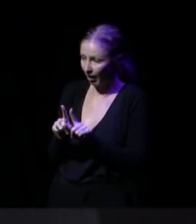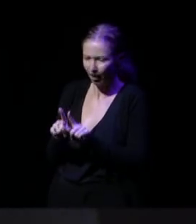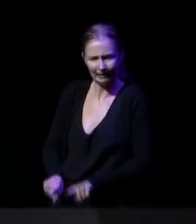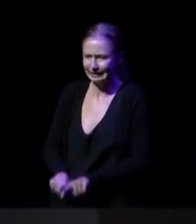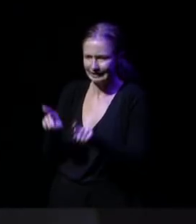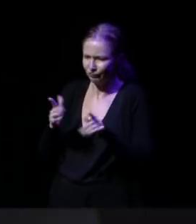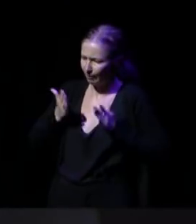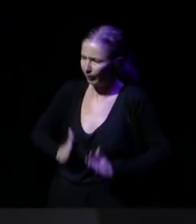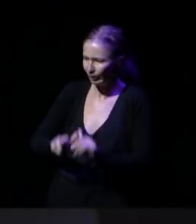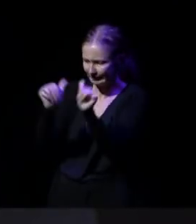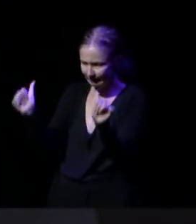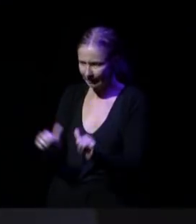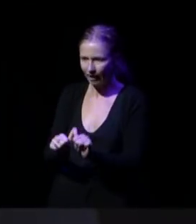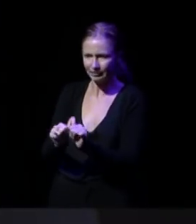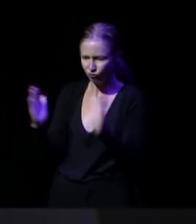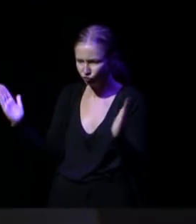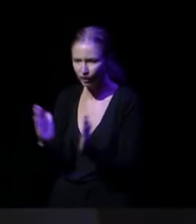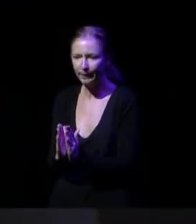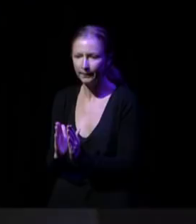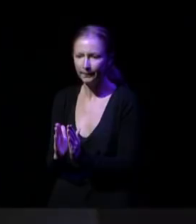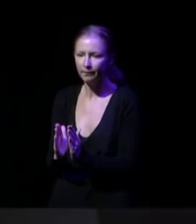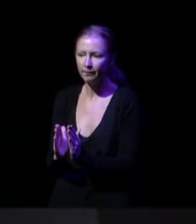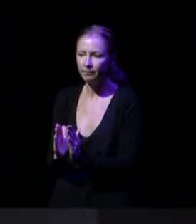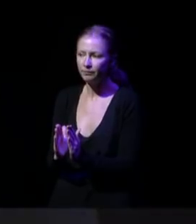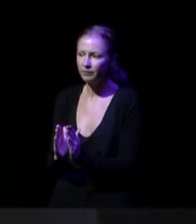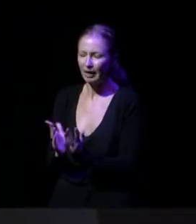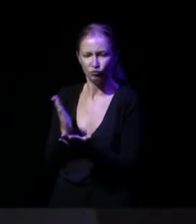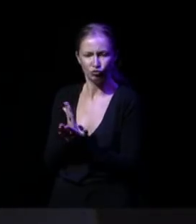and sizes, the two of us; and we just really enjoy looking